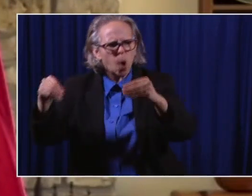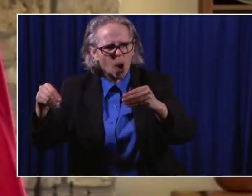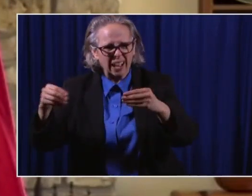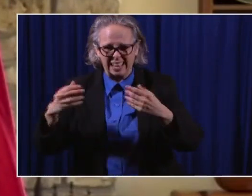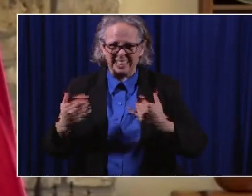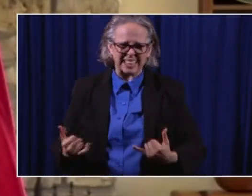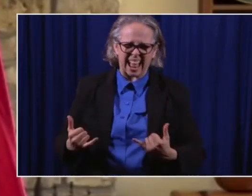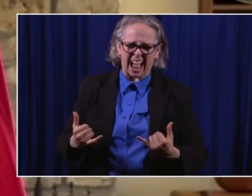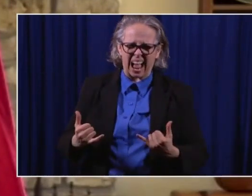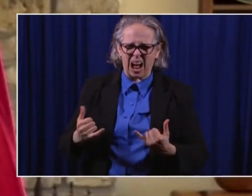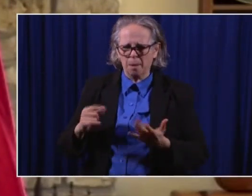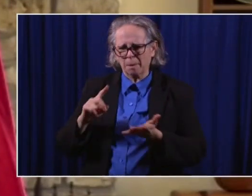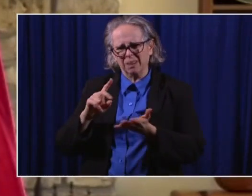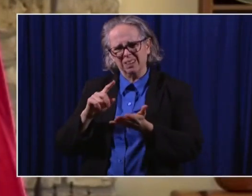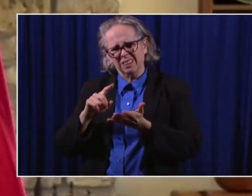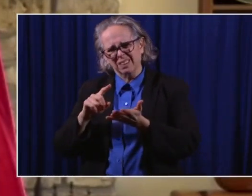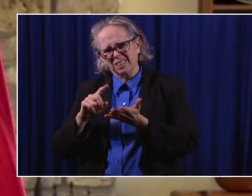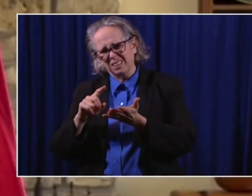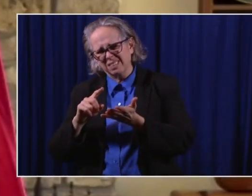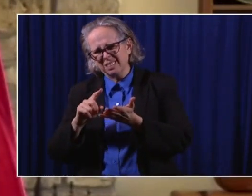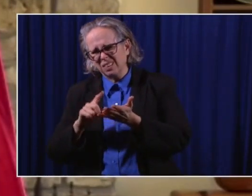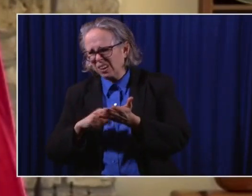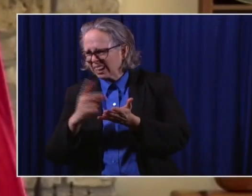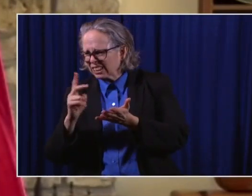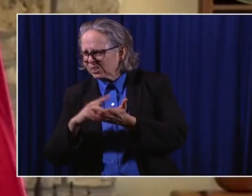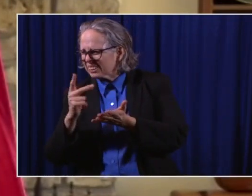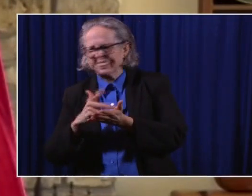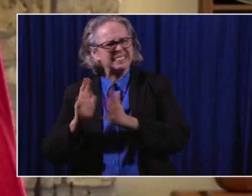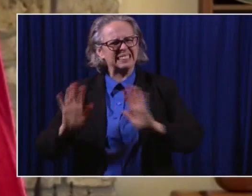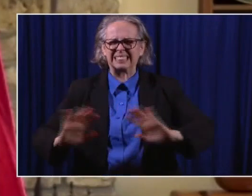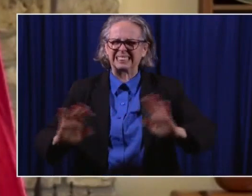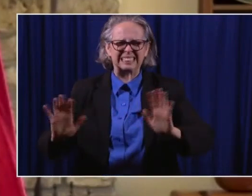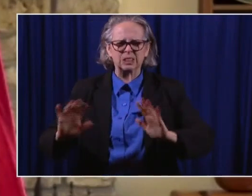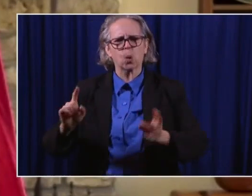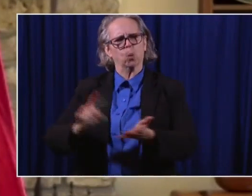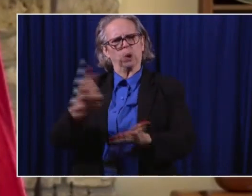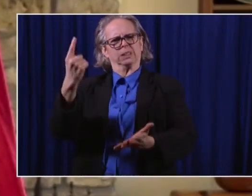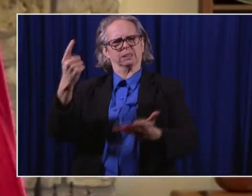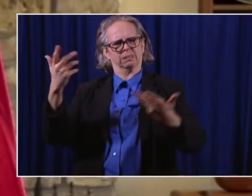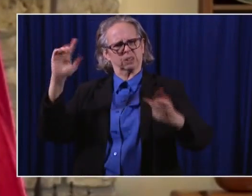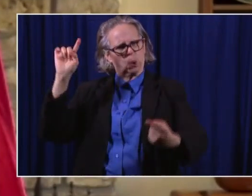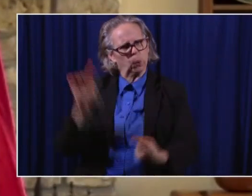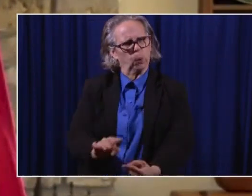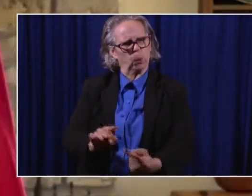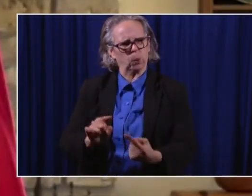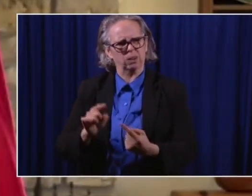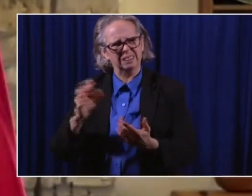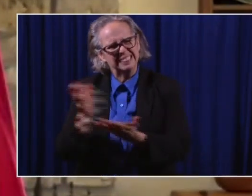SPRING I W MADE ONE TRIP TO THE GROCERY STORE, THIS WEEK I MADE TWO OR MAYBE THREE.